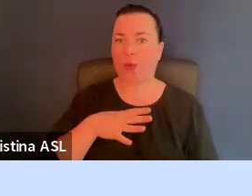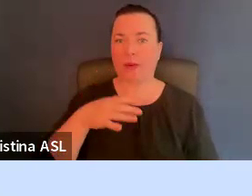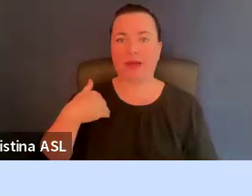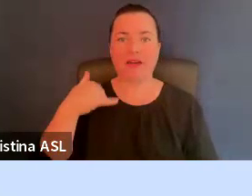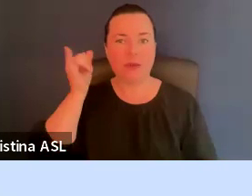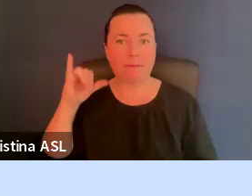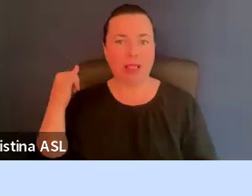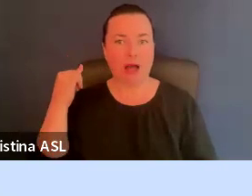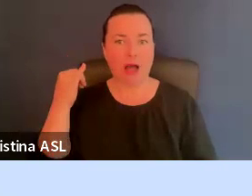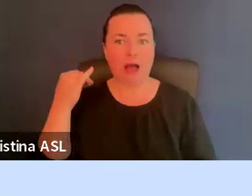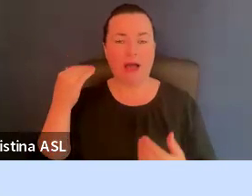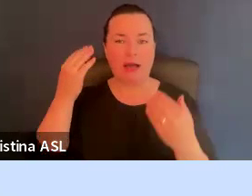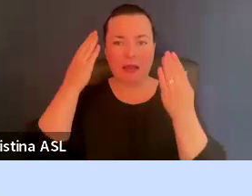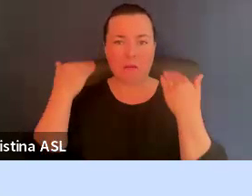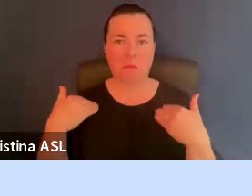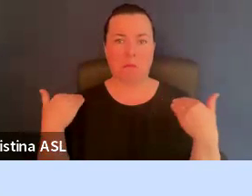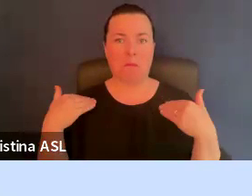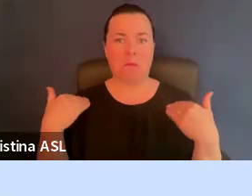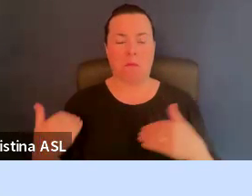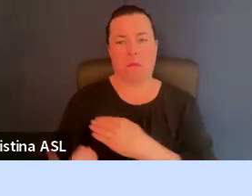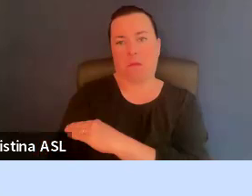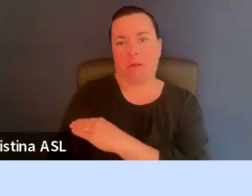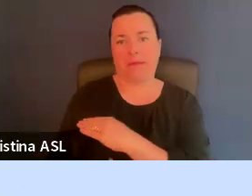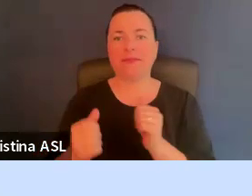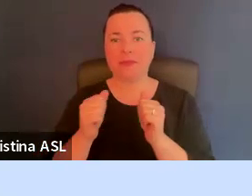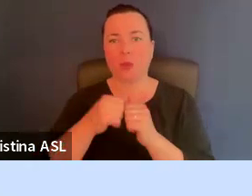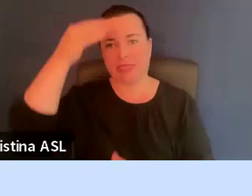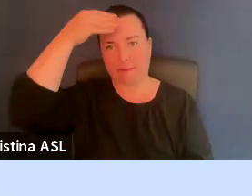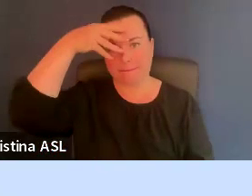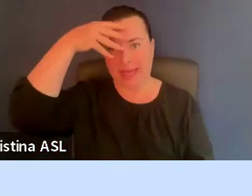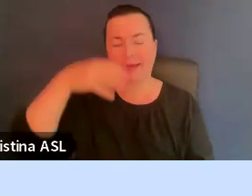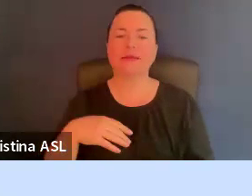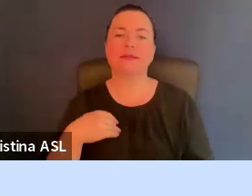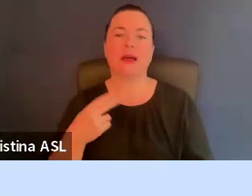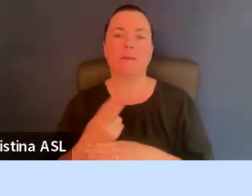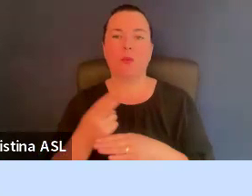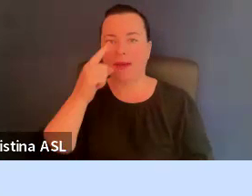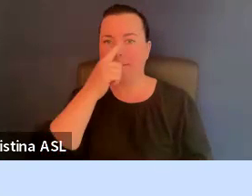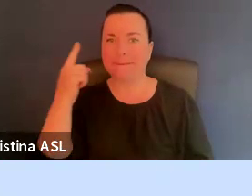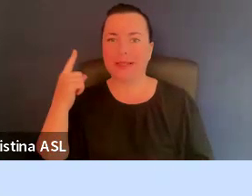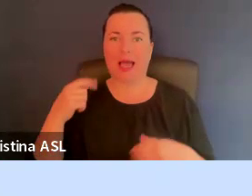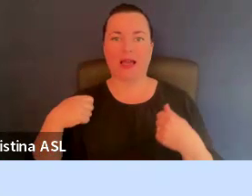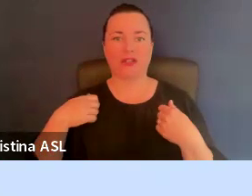just below my shoulders and with bangs, and I'm wearing a black shirt and glasses.